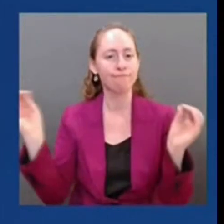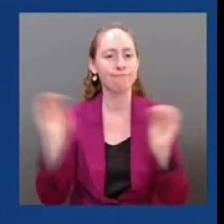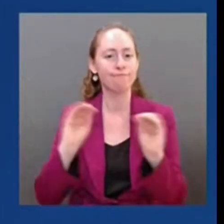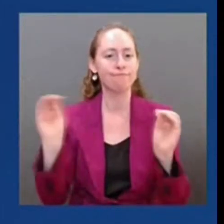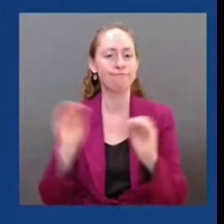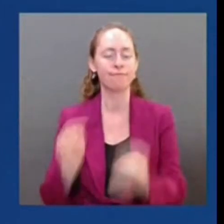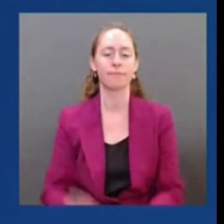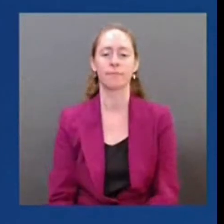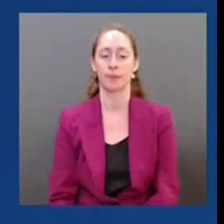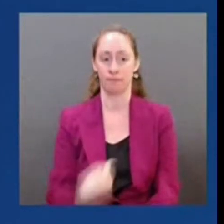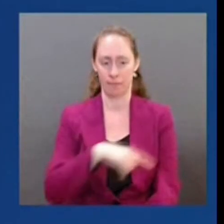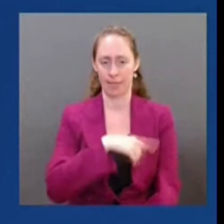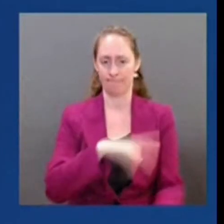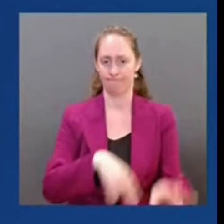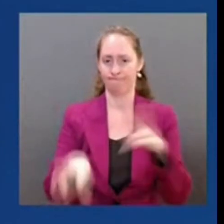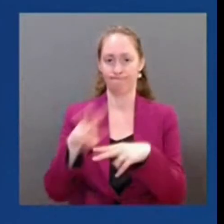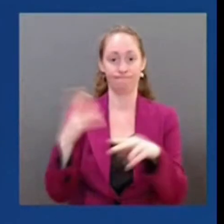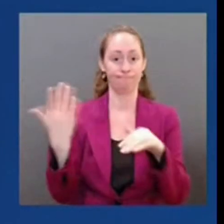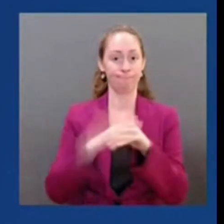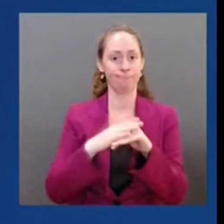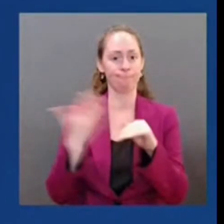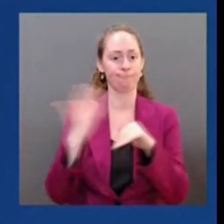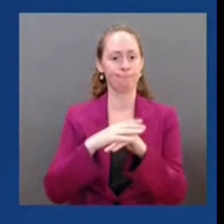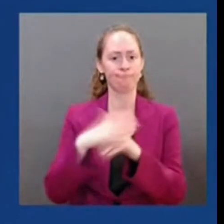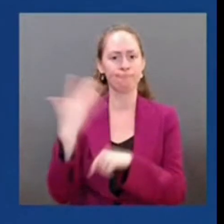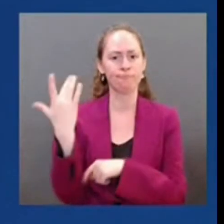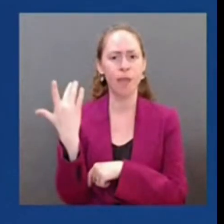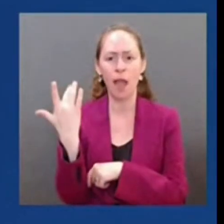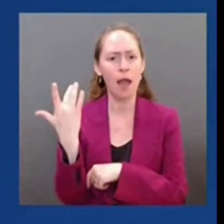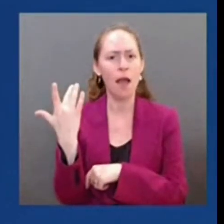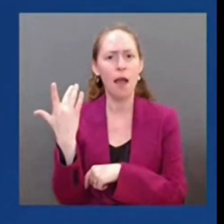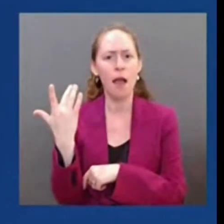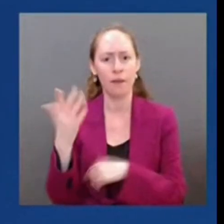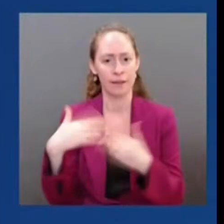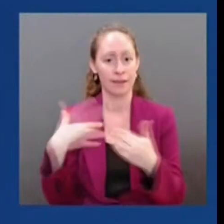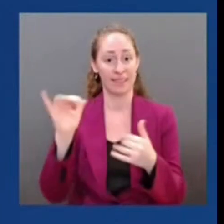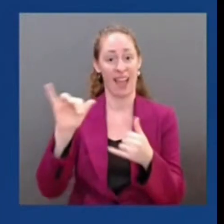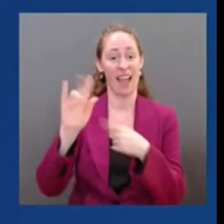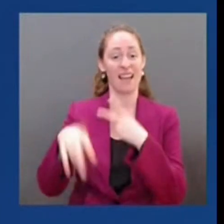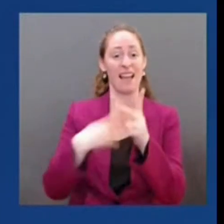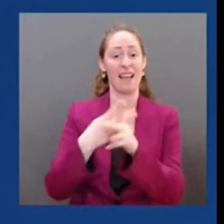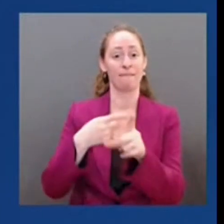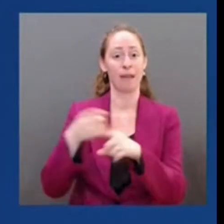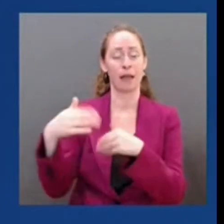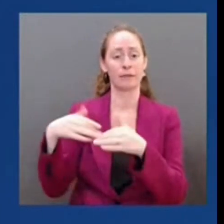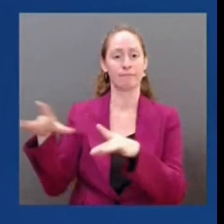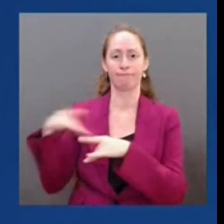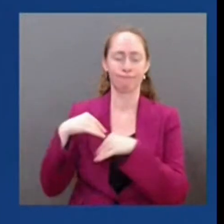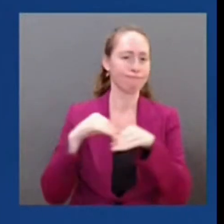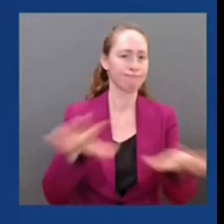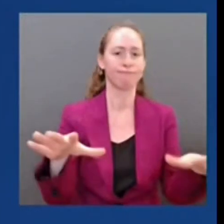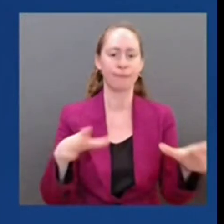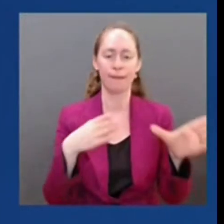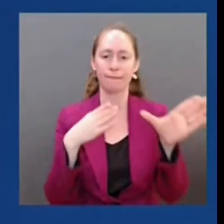REPORTING. WE ARE SEEING THAT DUE TO THE FOLLOWING. ONE, THE INCREASED